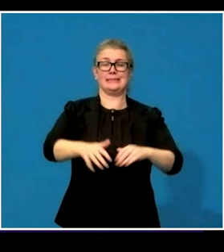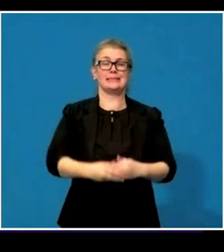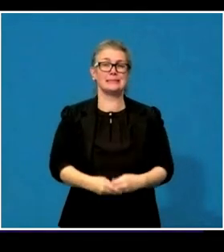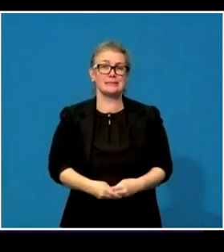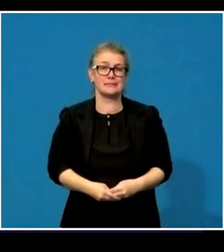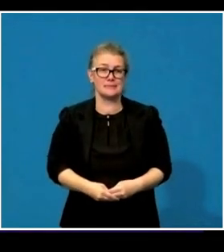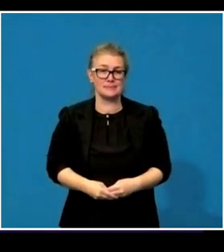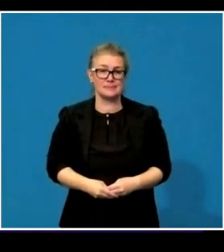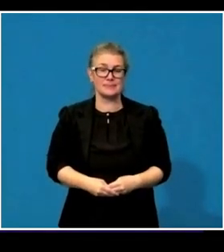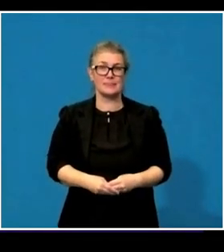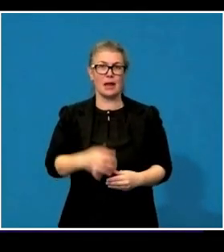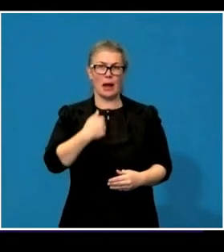I'm envious, Joan.